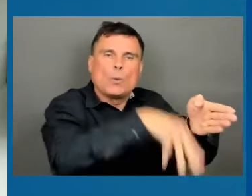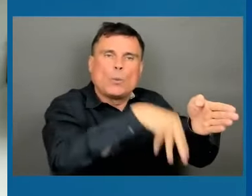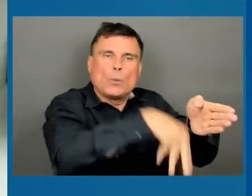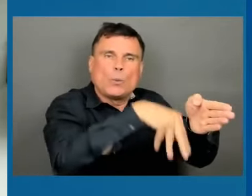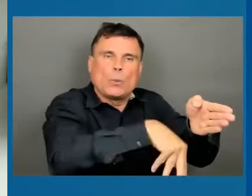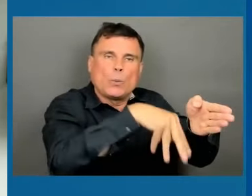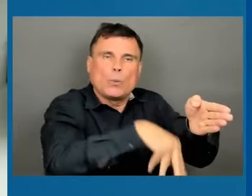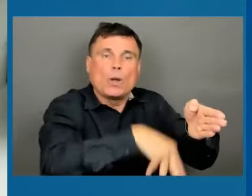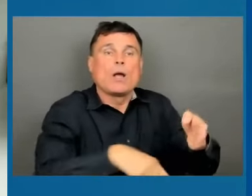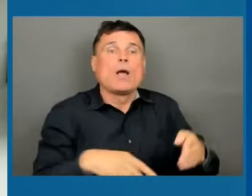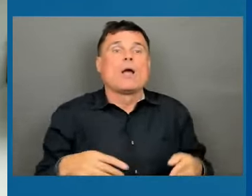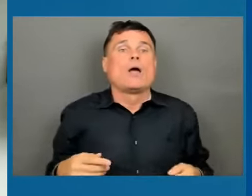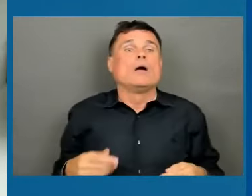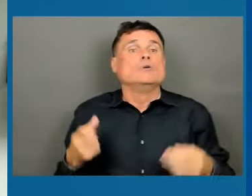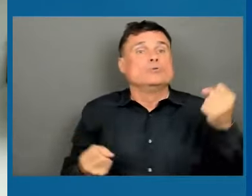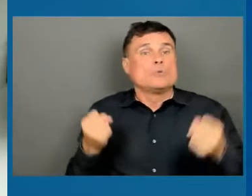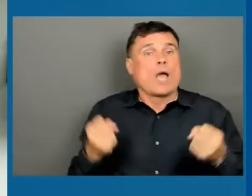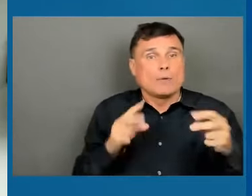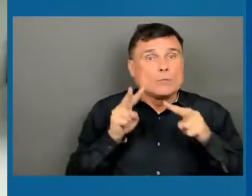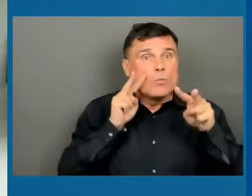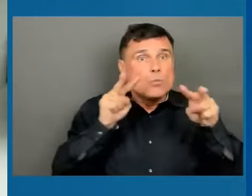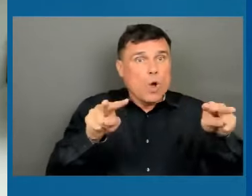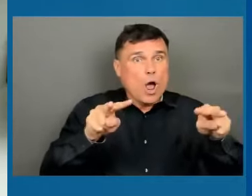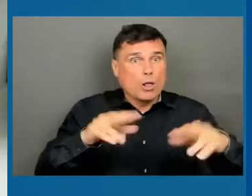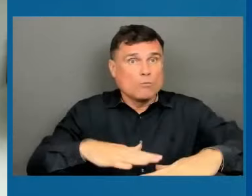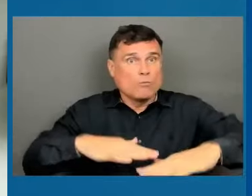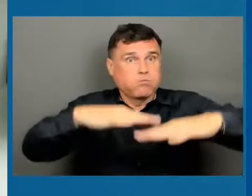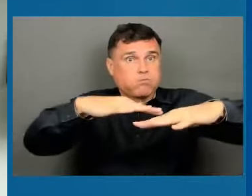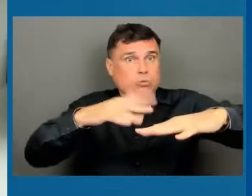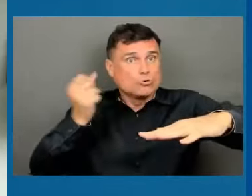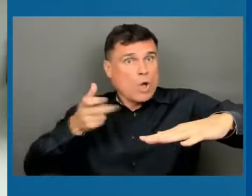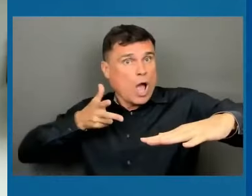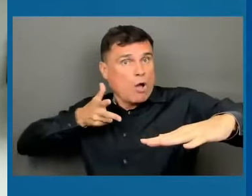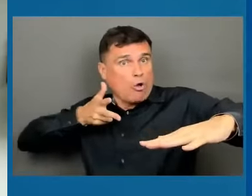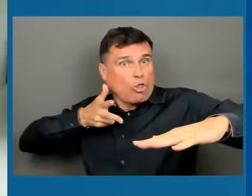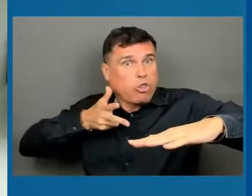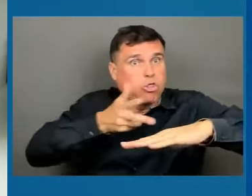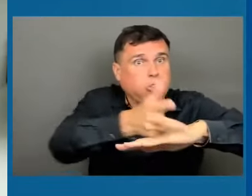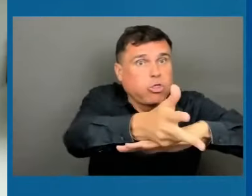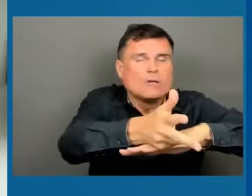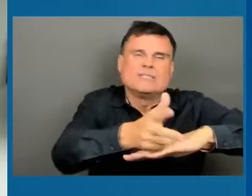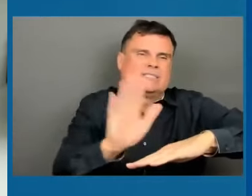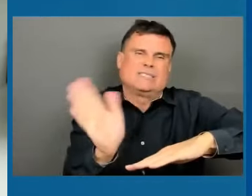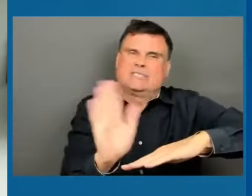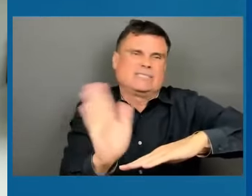understand what to do. Thanks and you'll I'll turn it back to